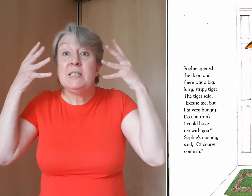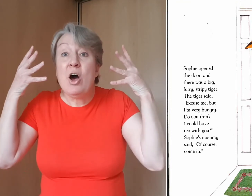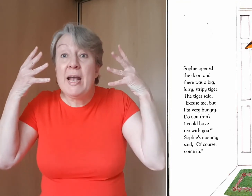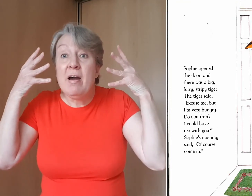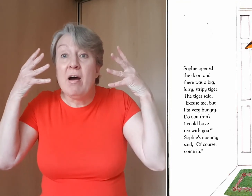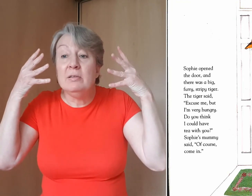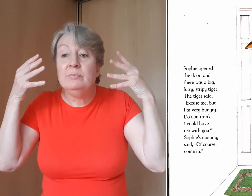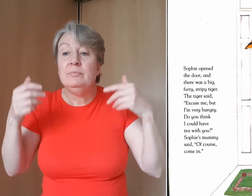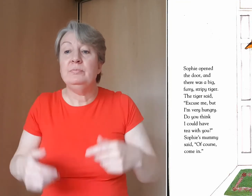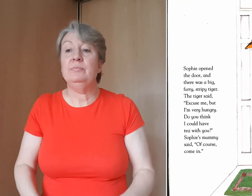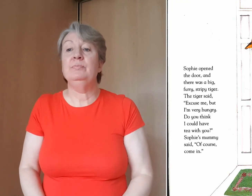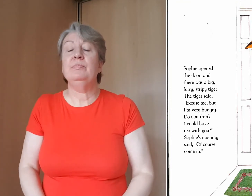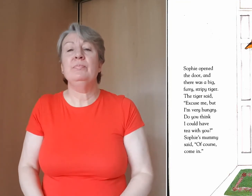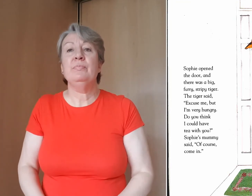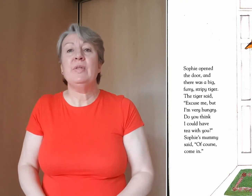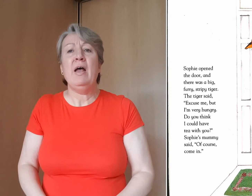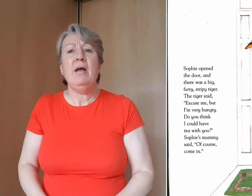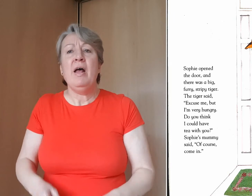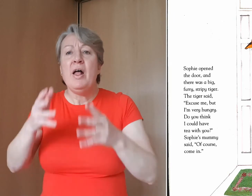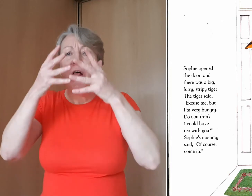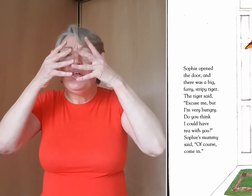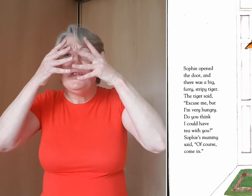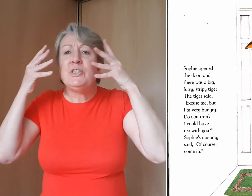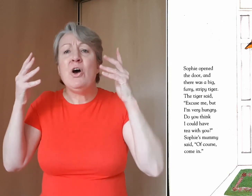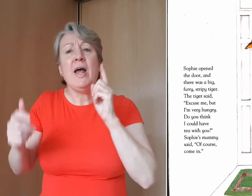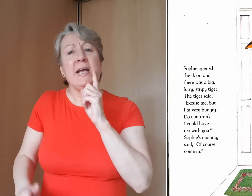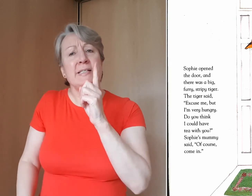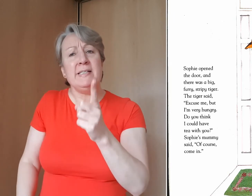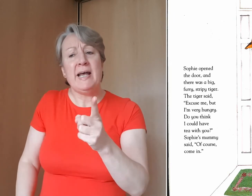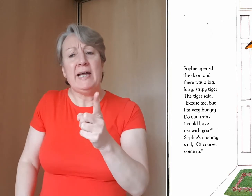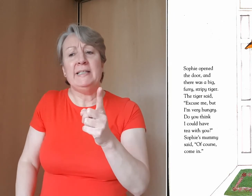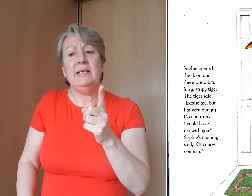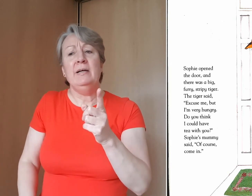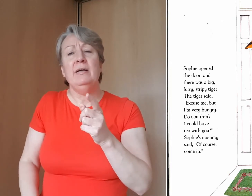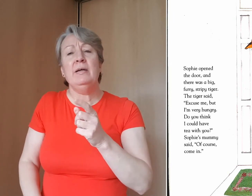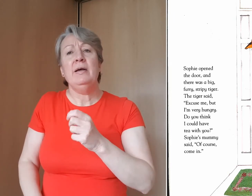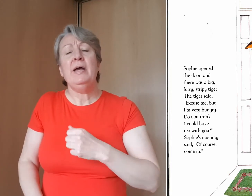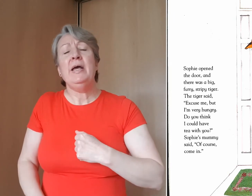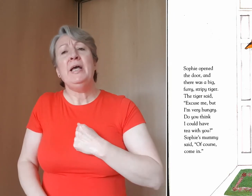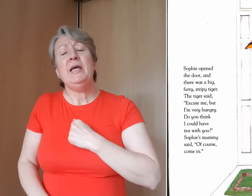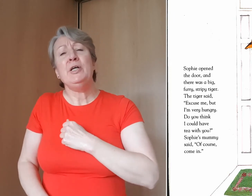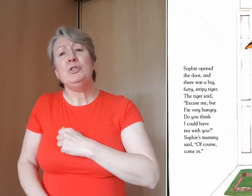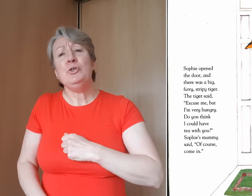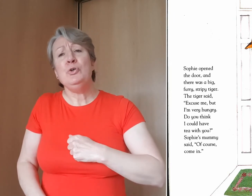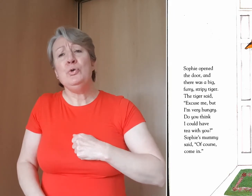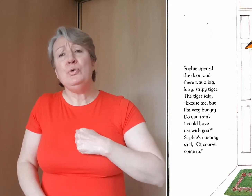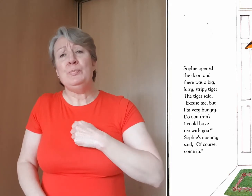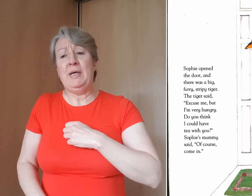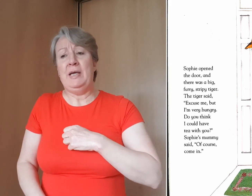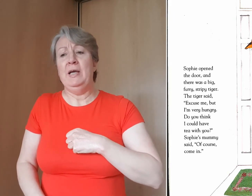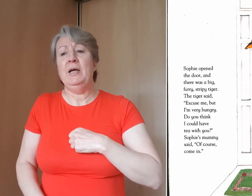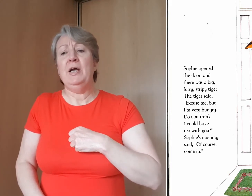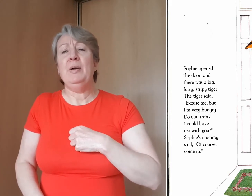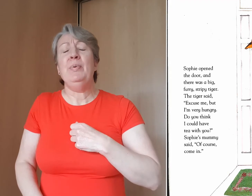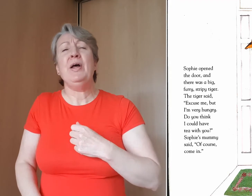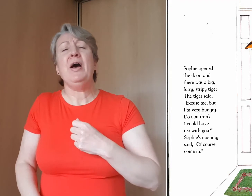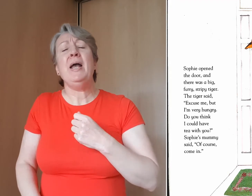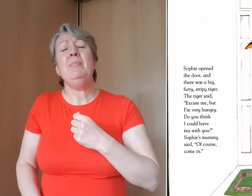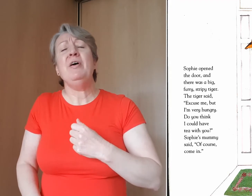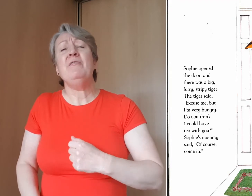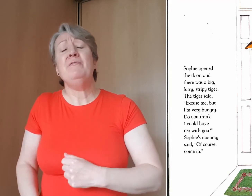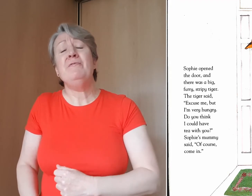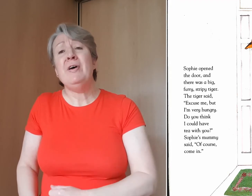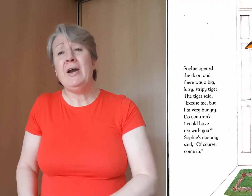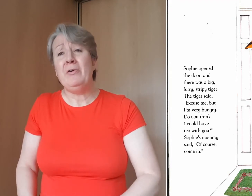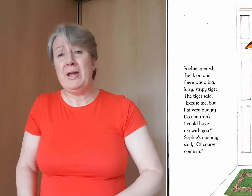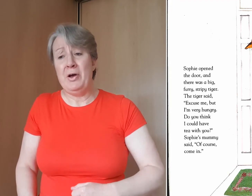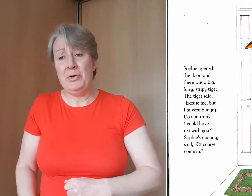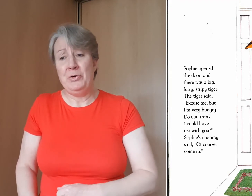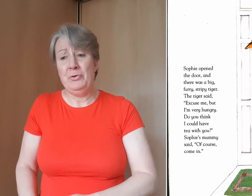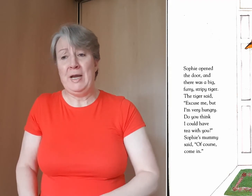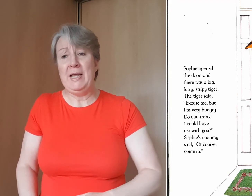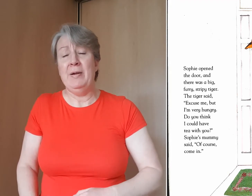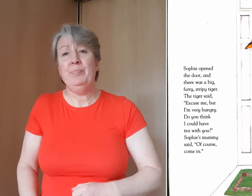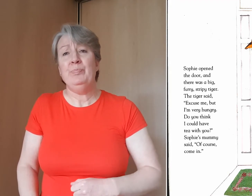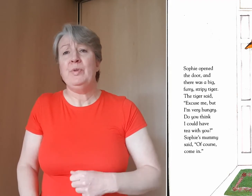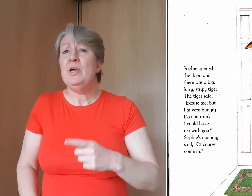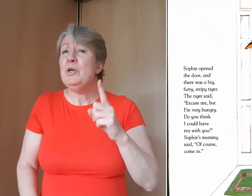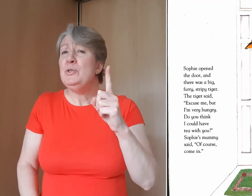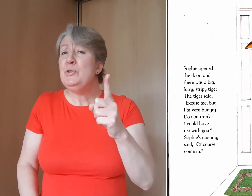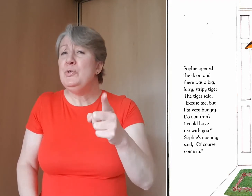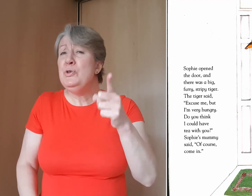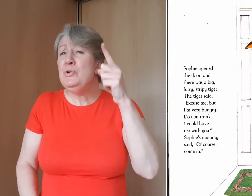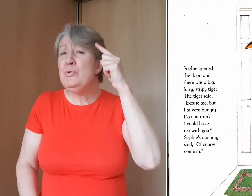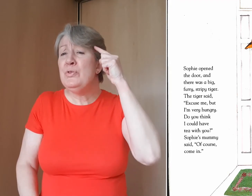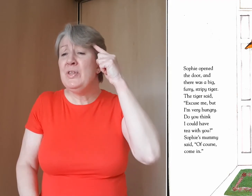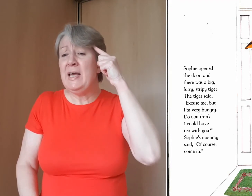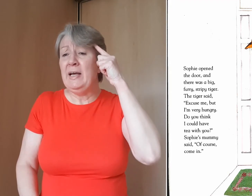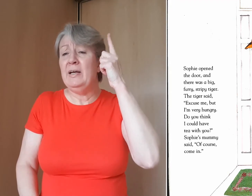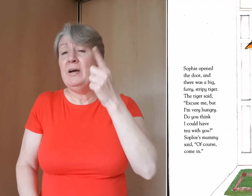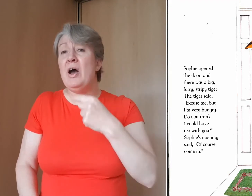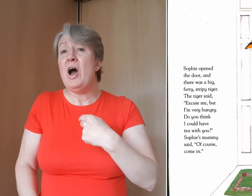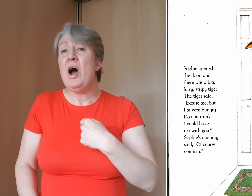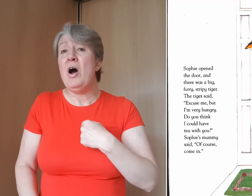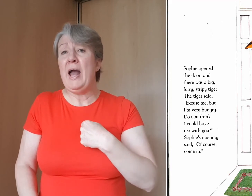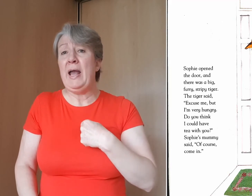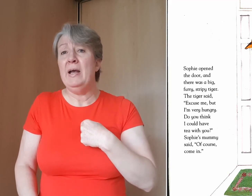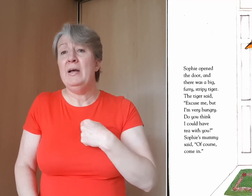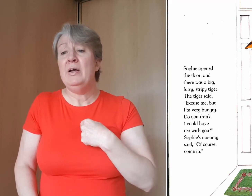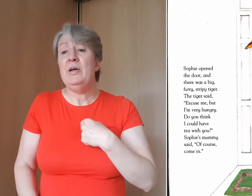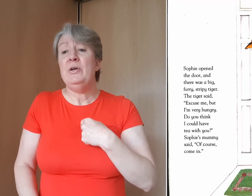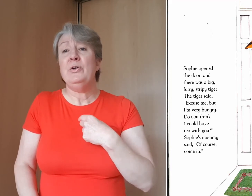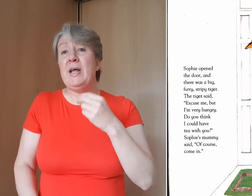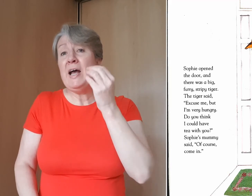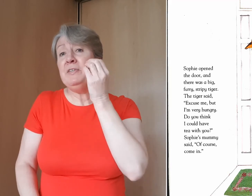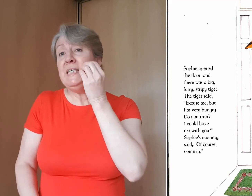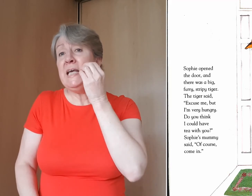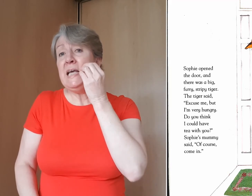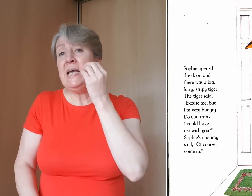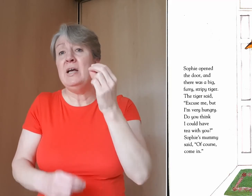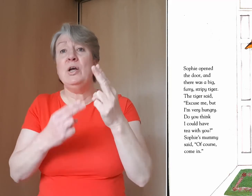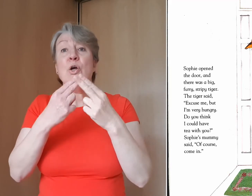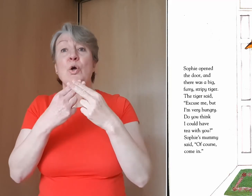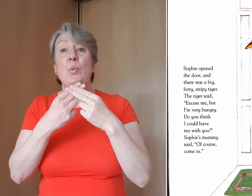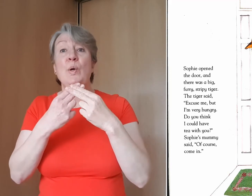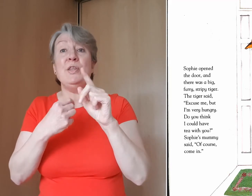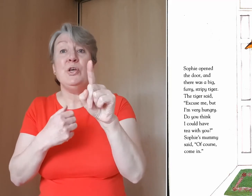tiger! The tiger said "Excuse me but I'm very hungry, do you think I could have tea with you?"